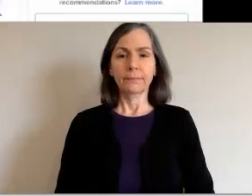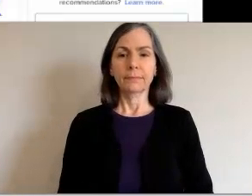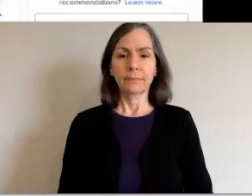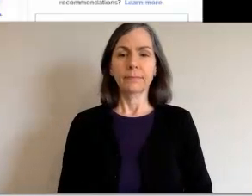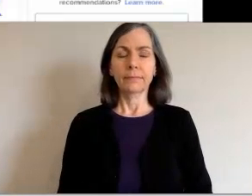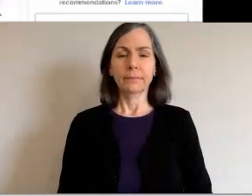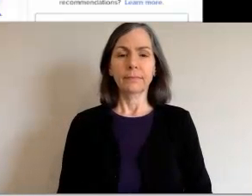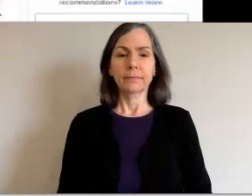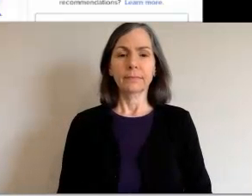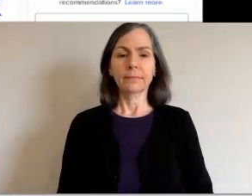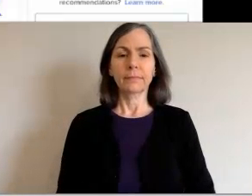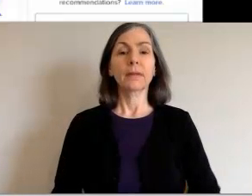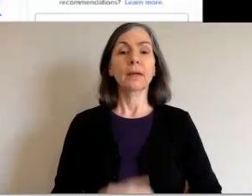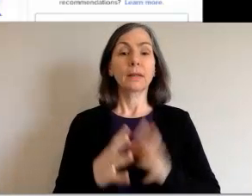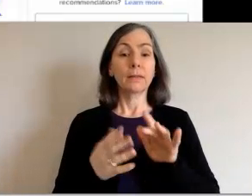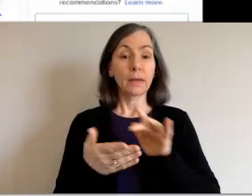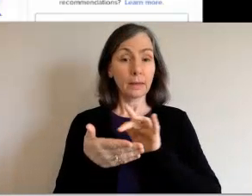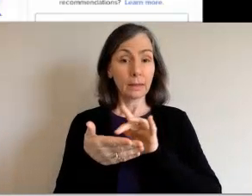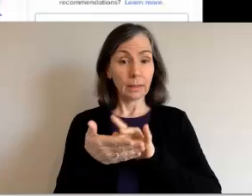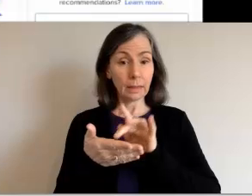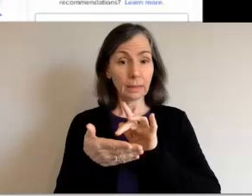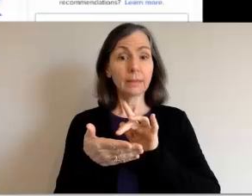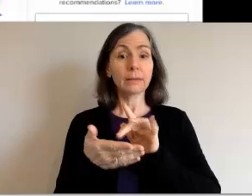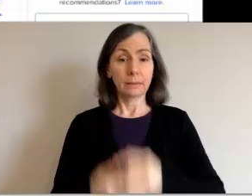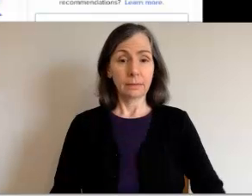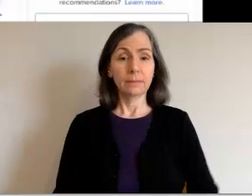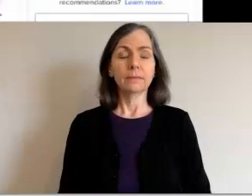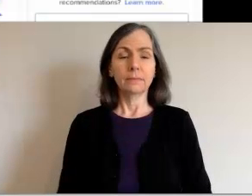We're going to click on that app.